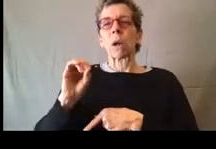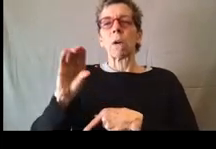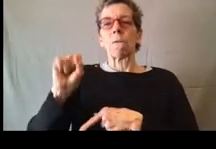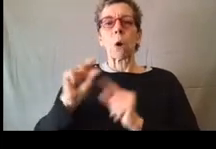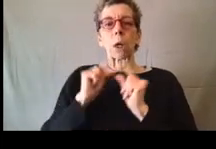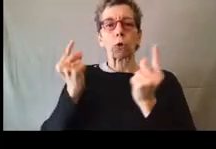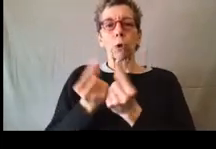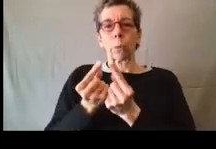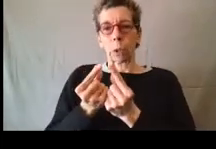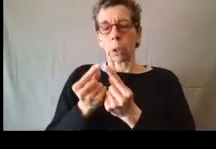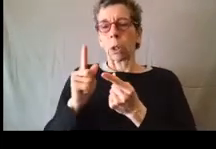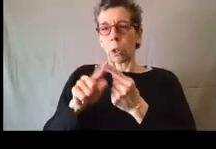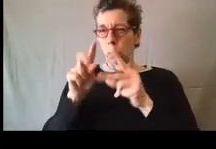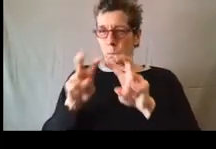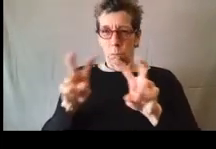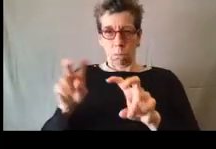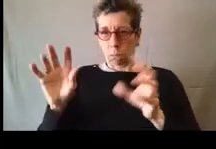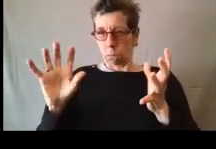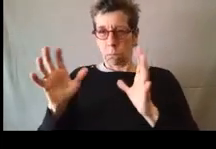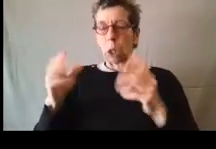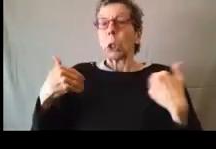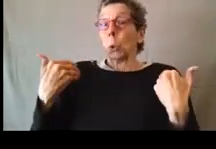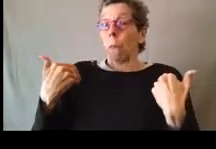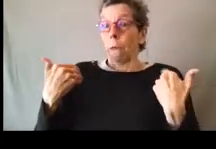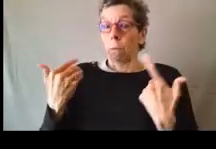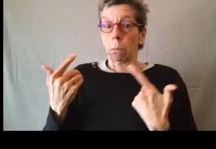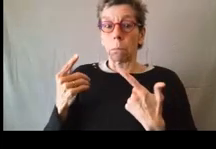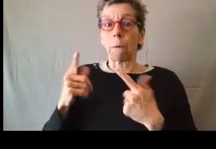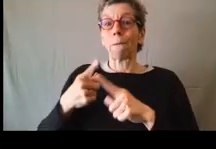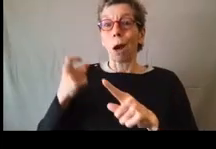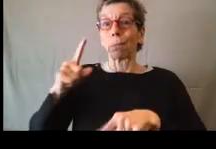employment challenges faced by transition age youth with diverse disabilities across